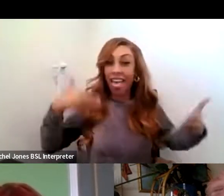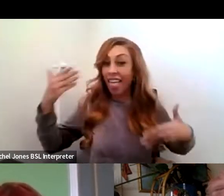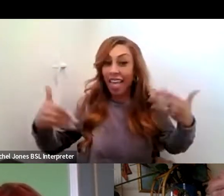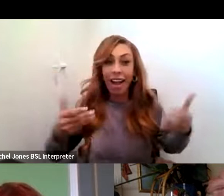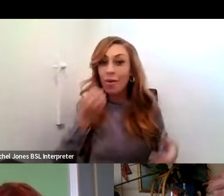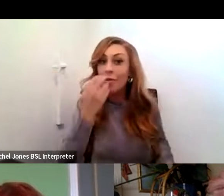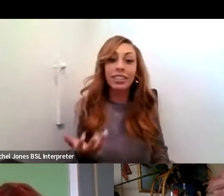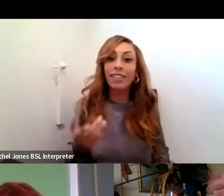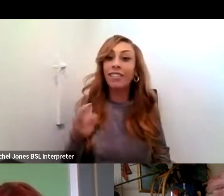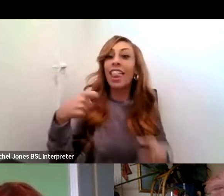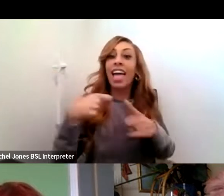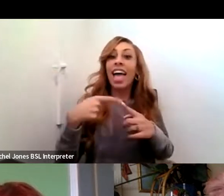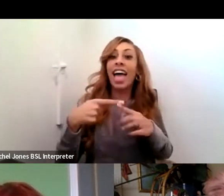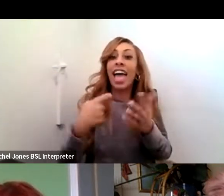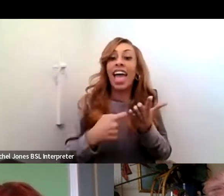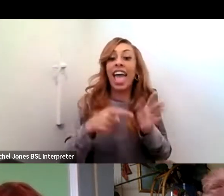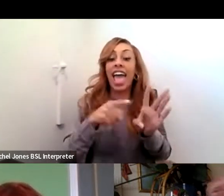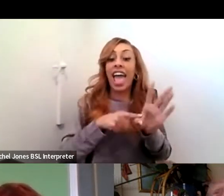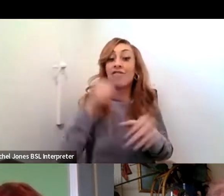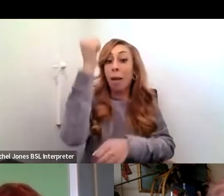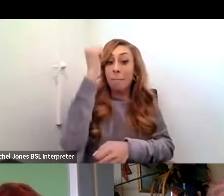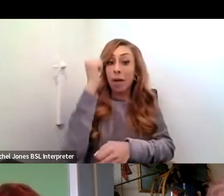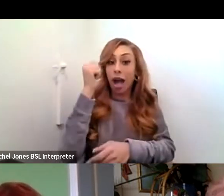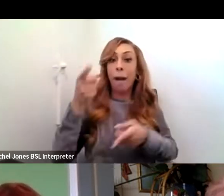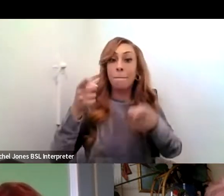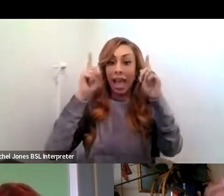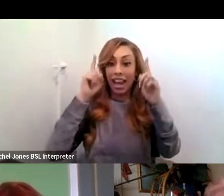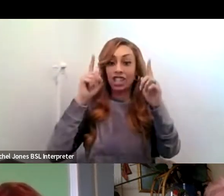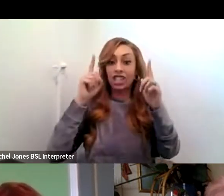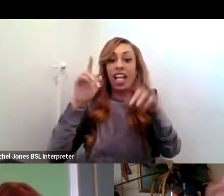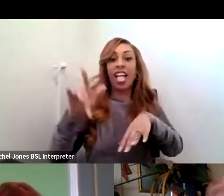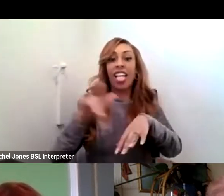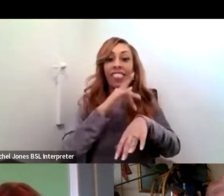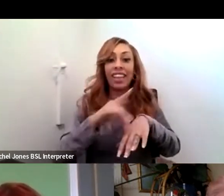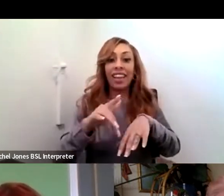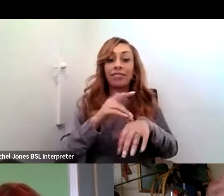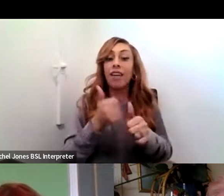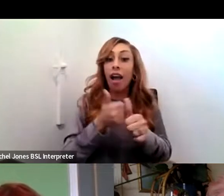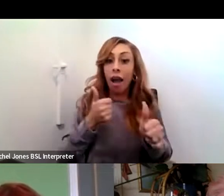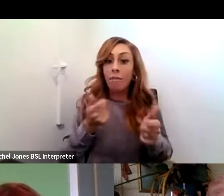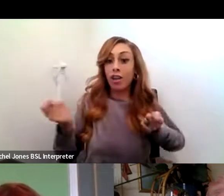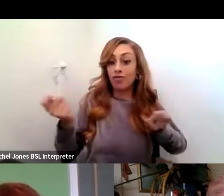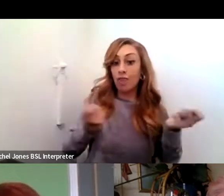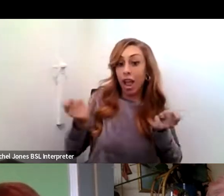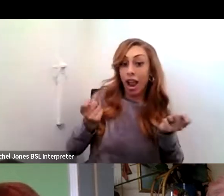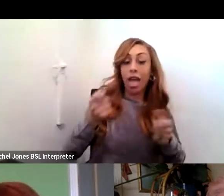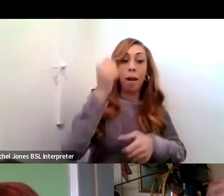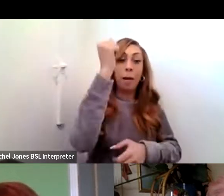And Kerry was our bar manager, so we were a theatre company that ran a bar, where we encouraged everyone to make -